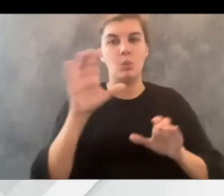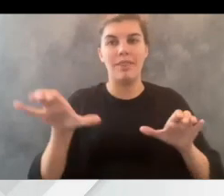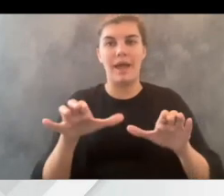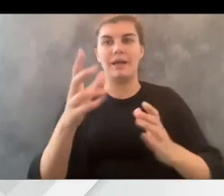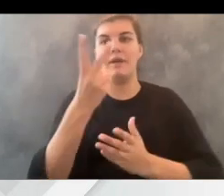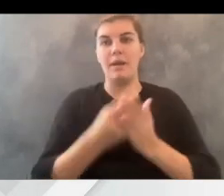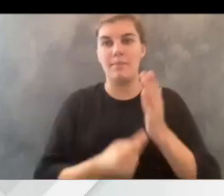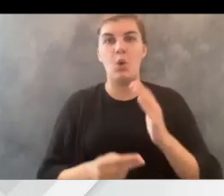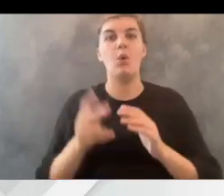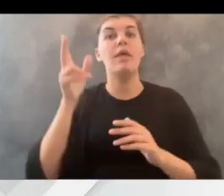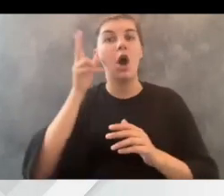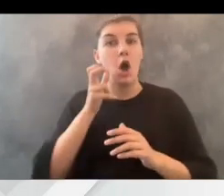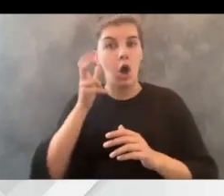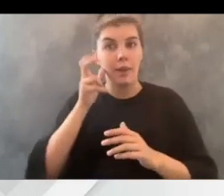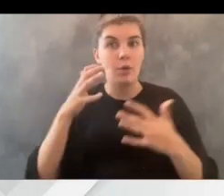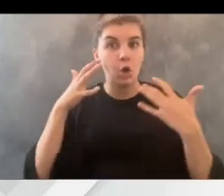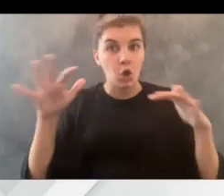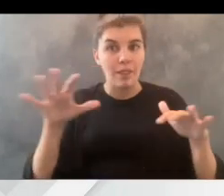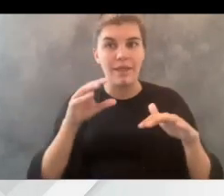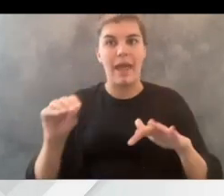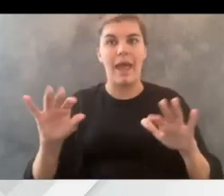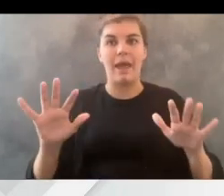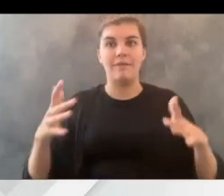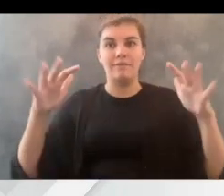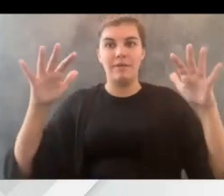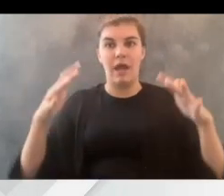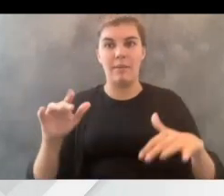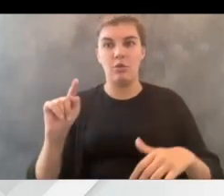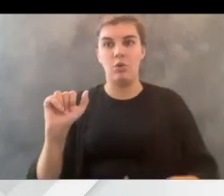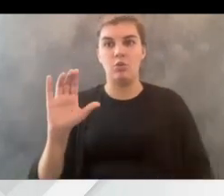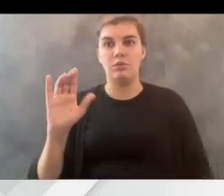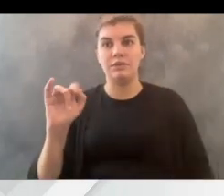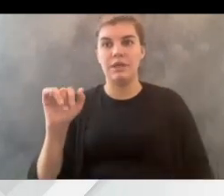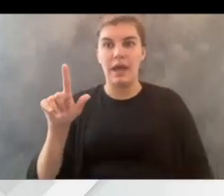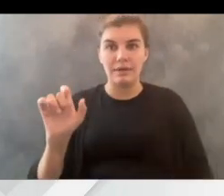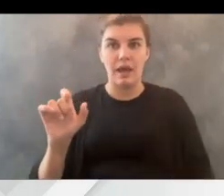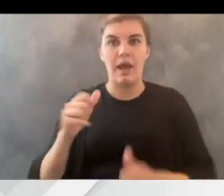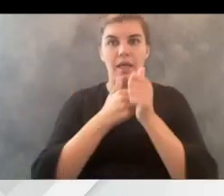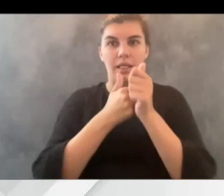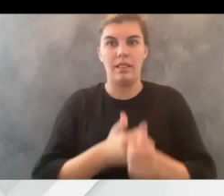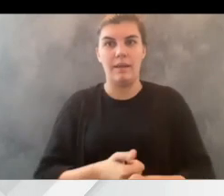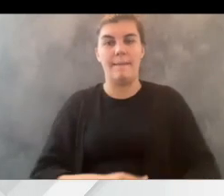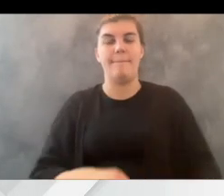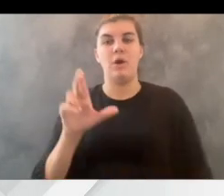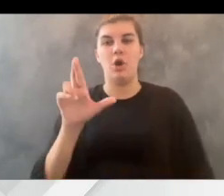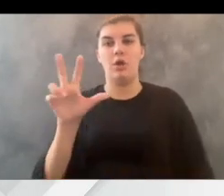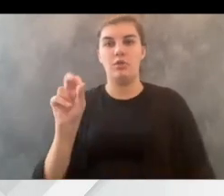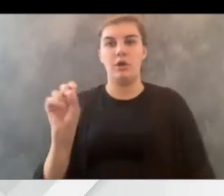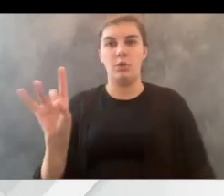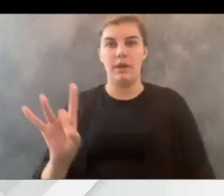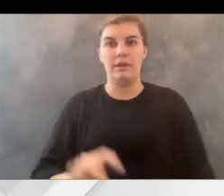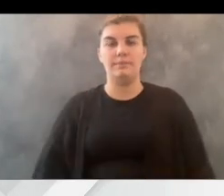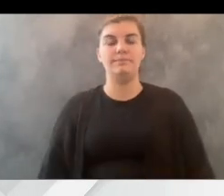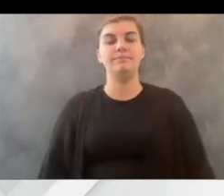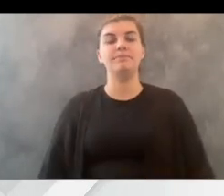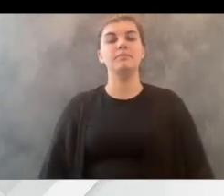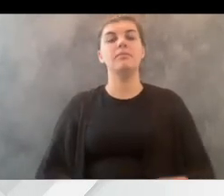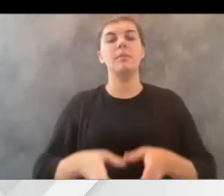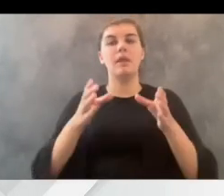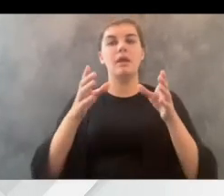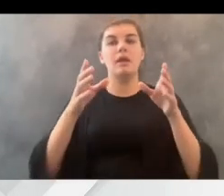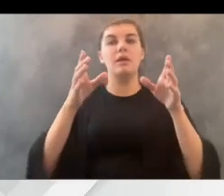audible and vibrotactile indications complying with R308. Pedestrian activated warning devices